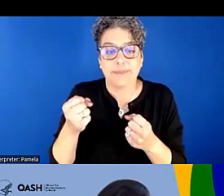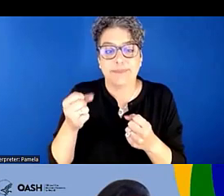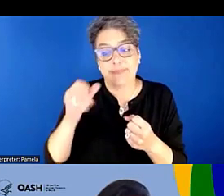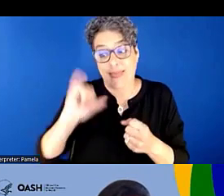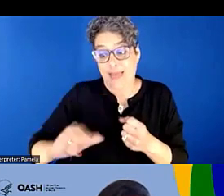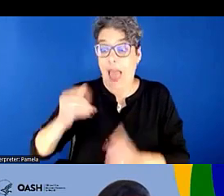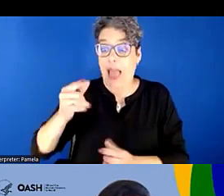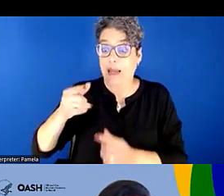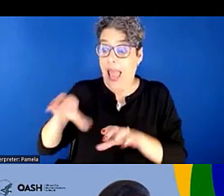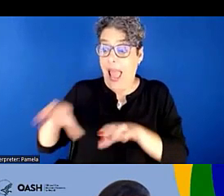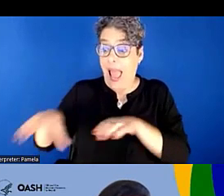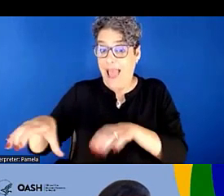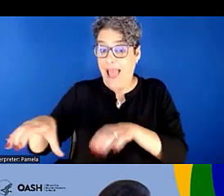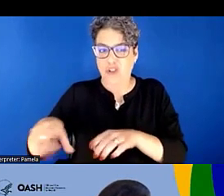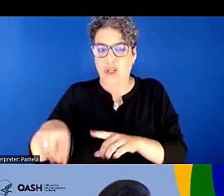in the relevant research community.